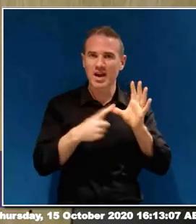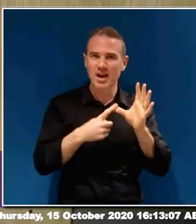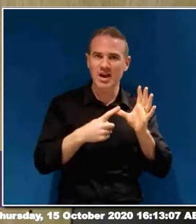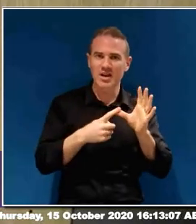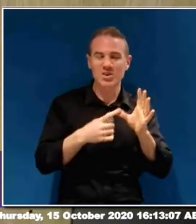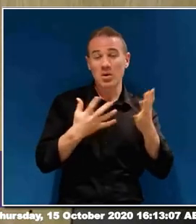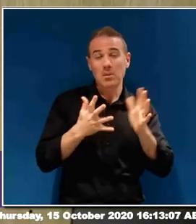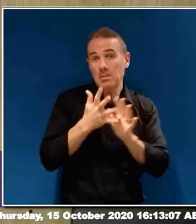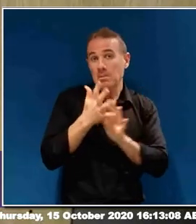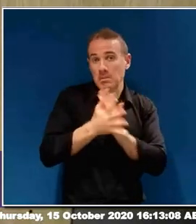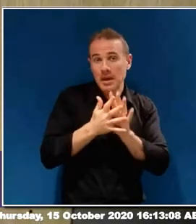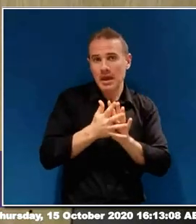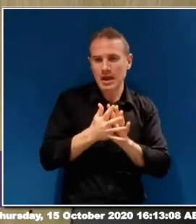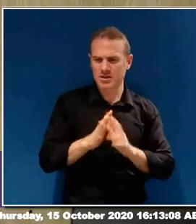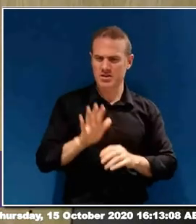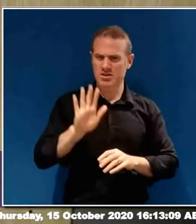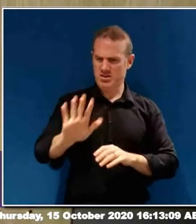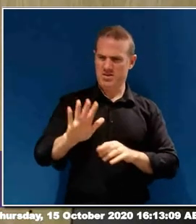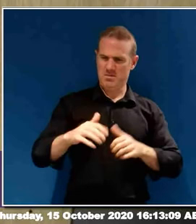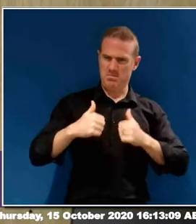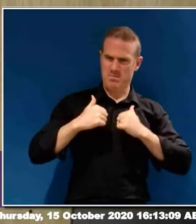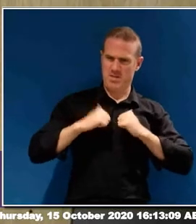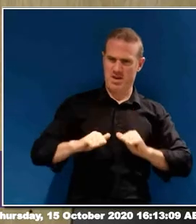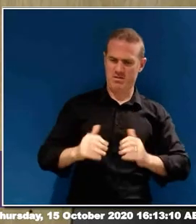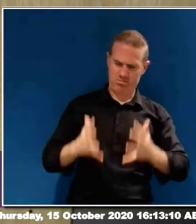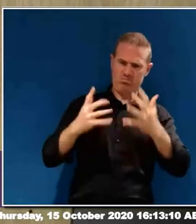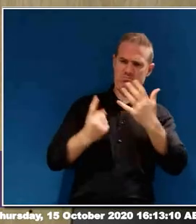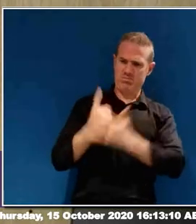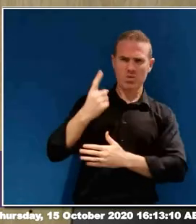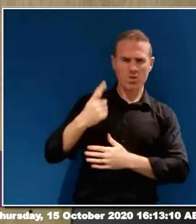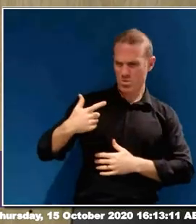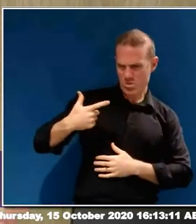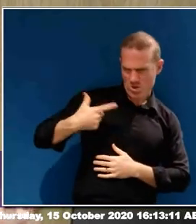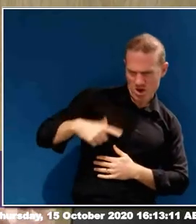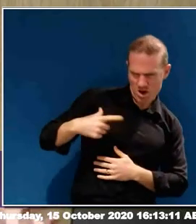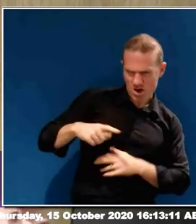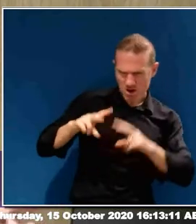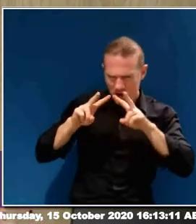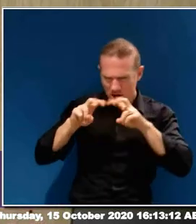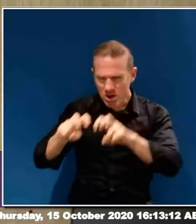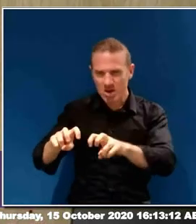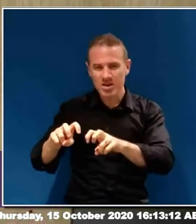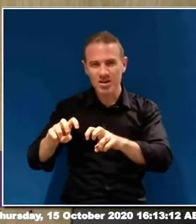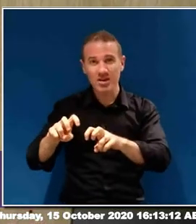But zero tolerance takes all of that away and, of course, the students